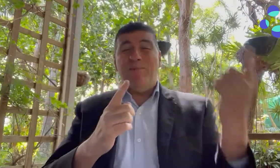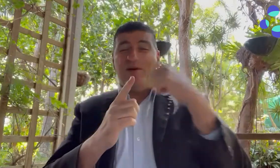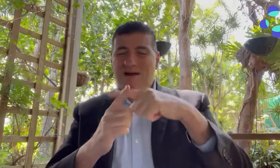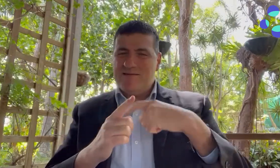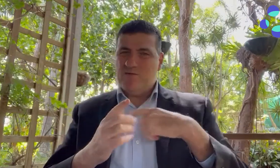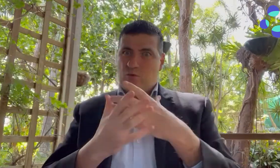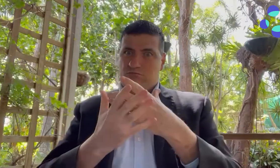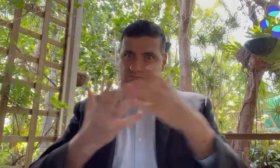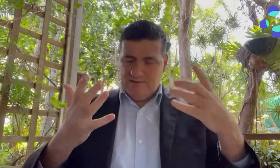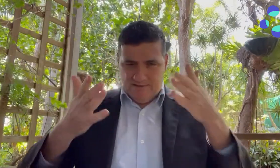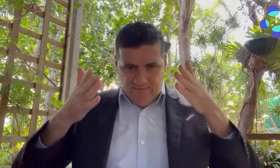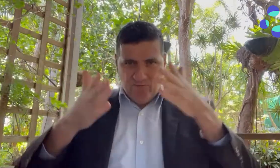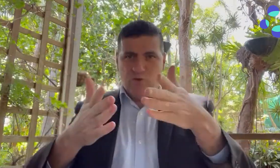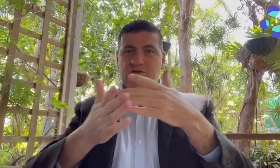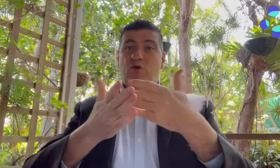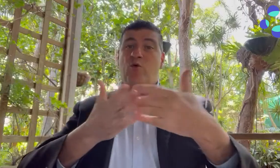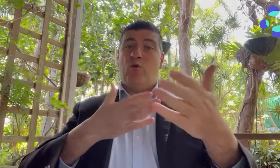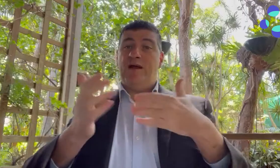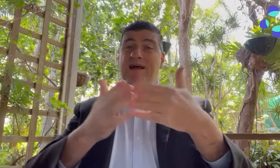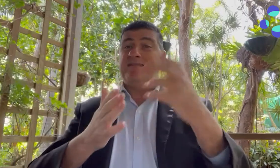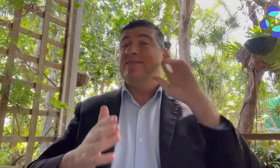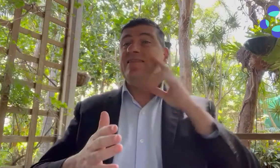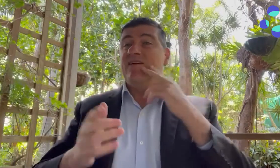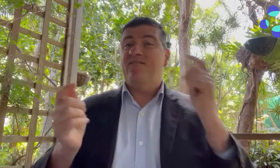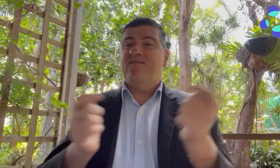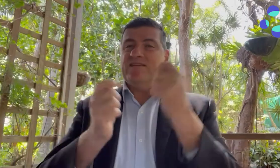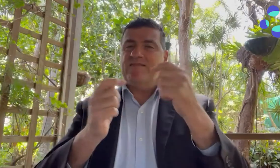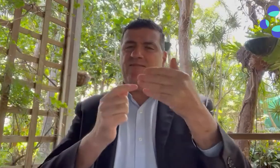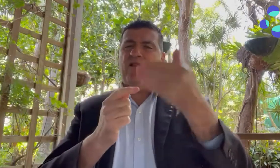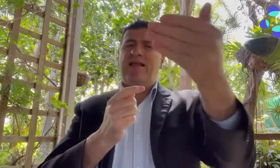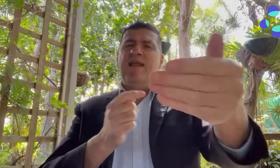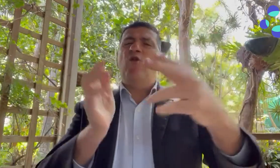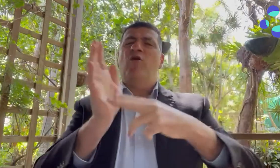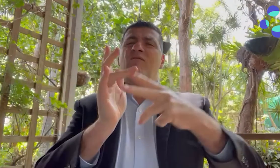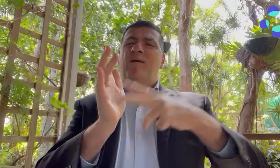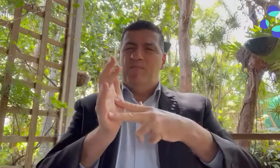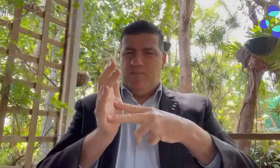as well as a big focus on organising the Deaf festival there towards the end of November.